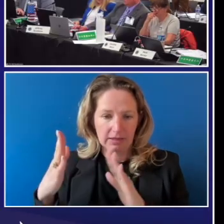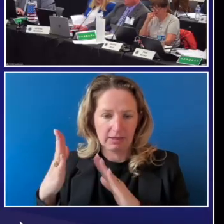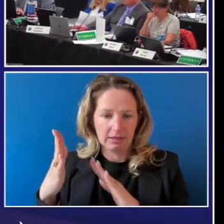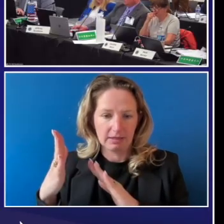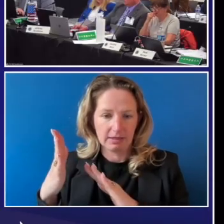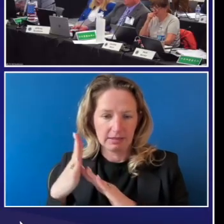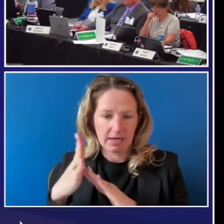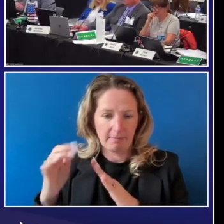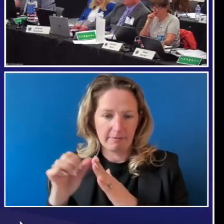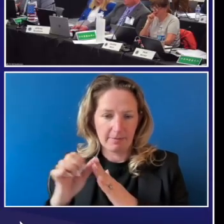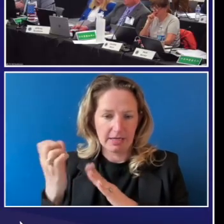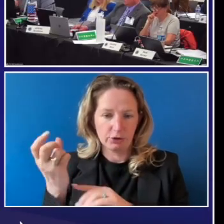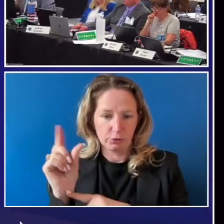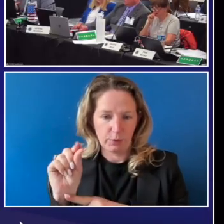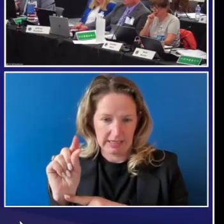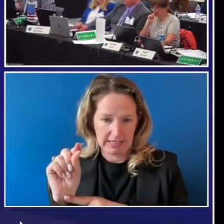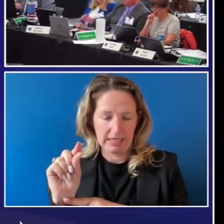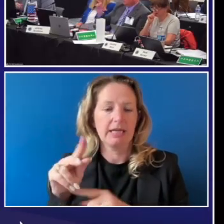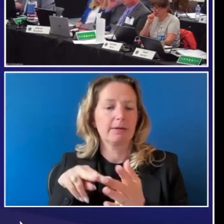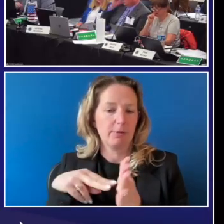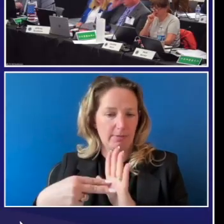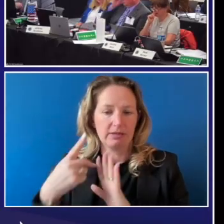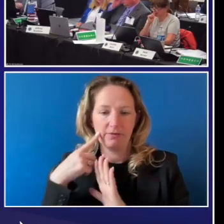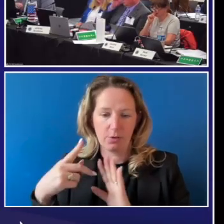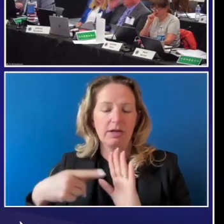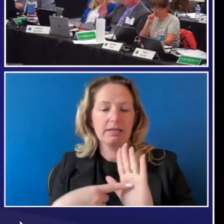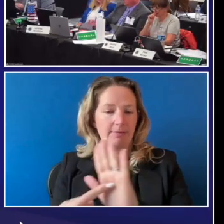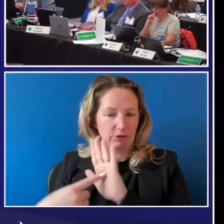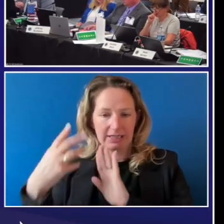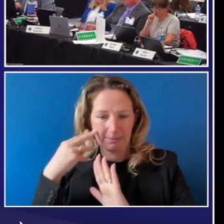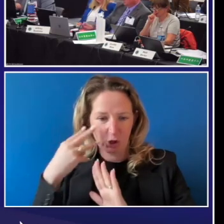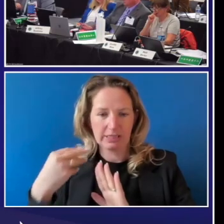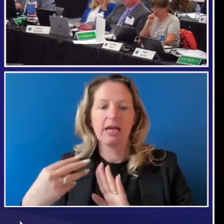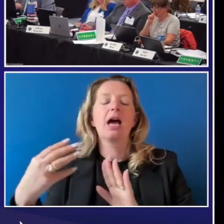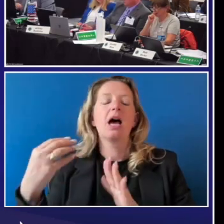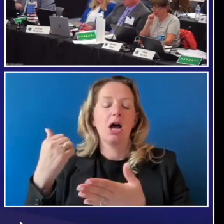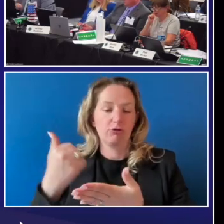says for the purposes of demonstrating experience under this part, accrediting agencies may include one or more of the following.